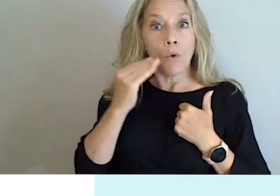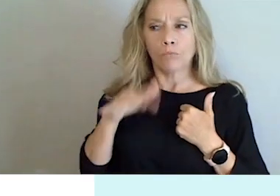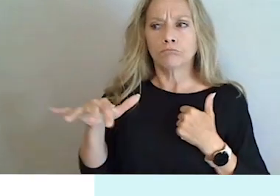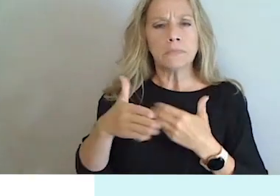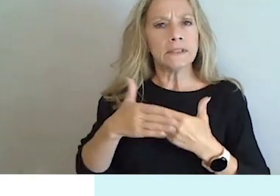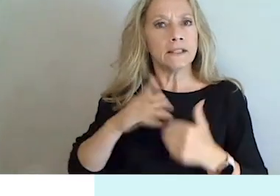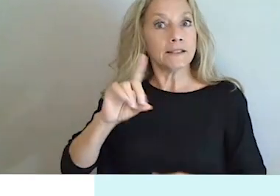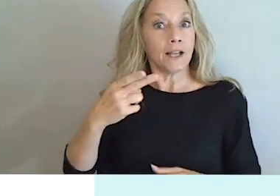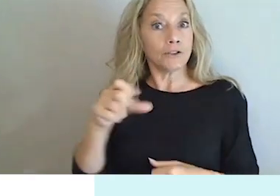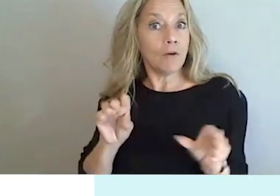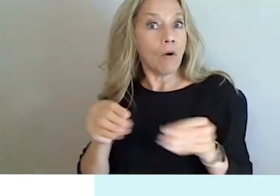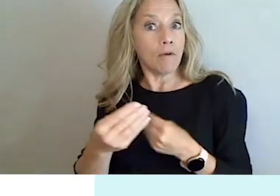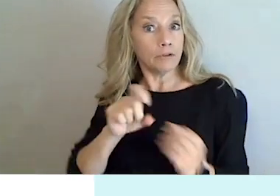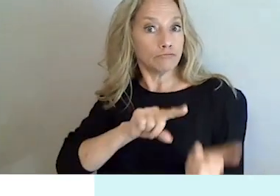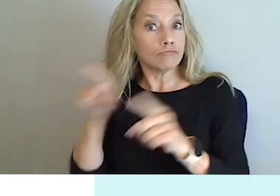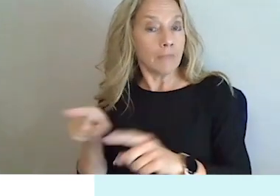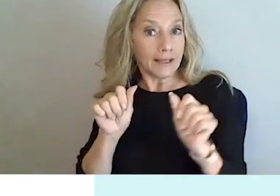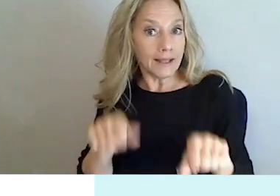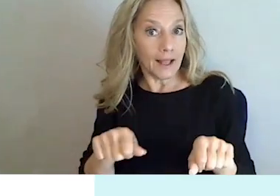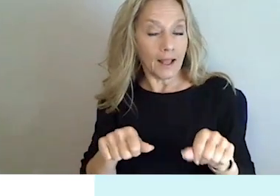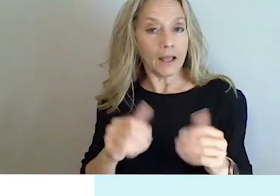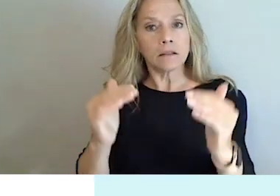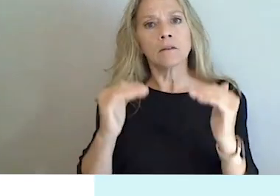This part of the packet also talks about authorized representatives.